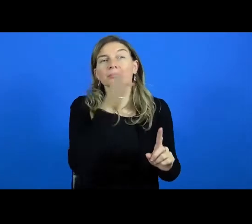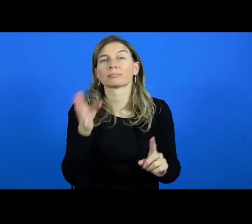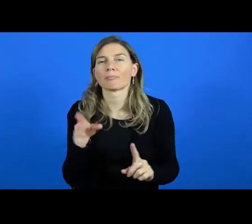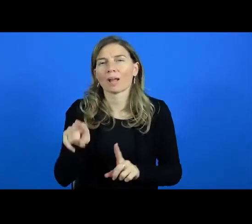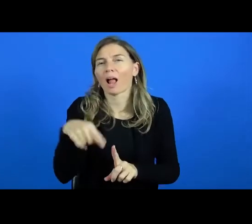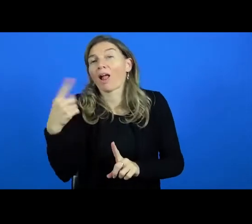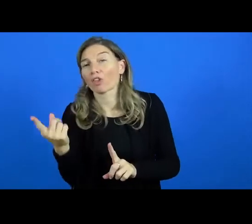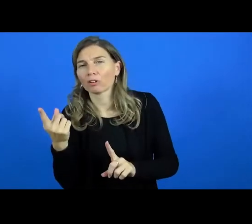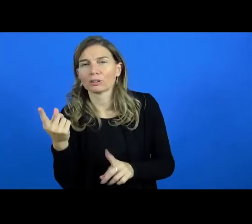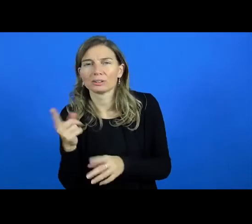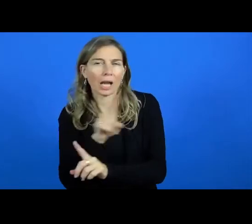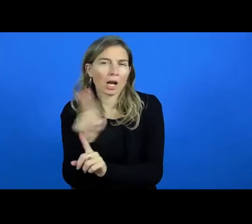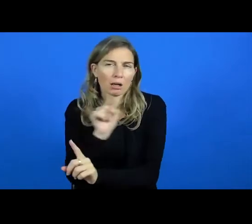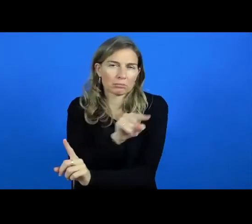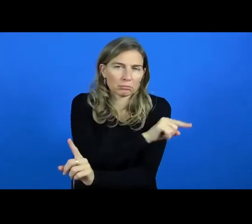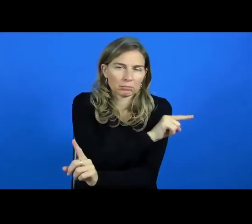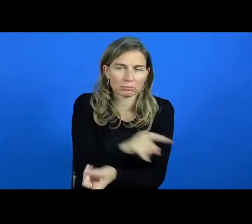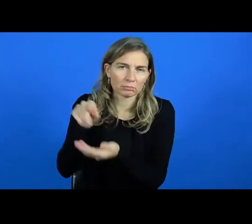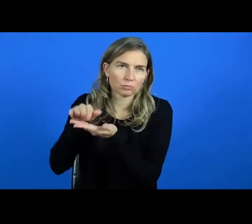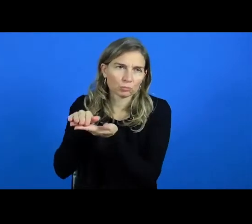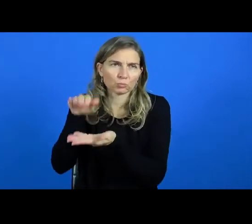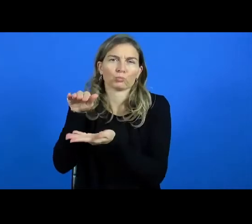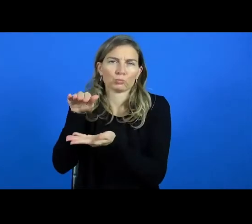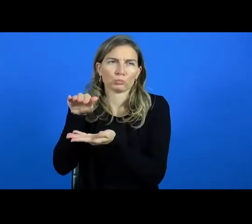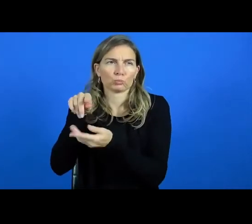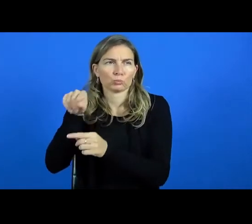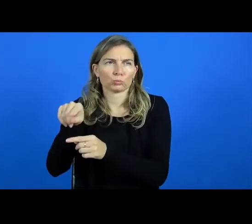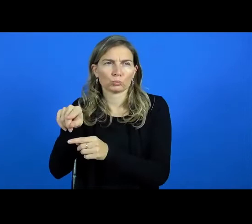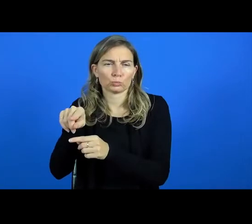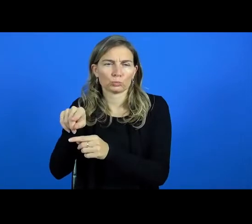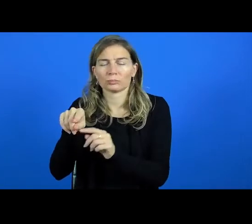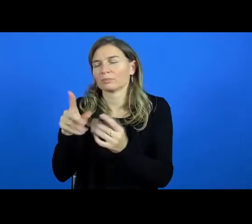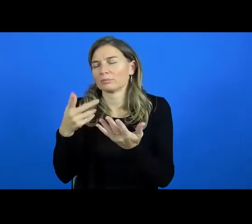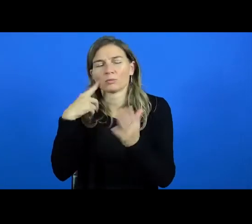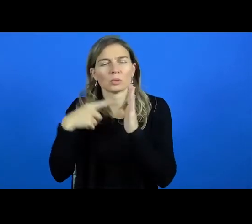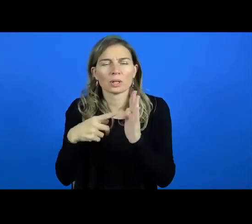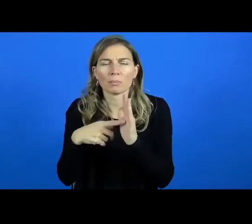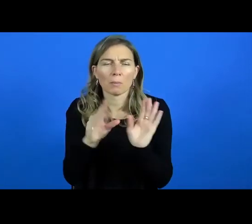All others could be the different bodies which are created at the EU level